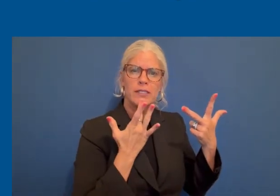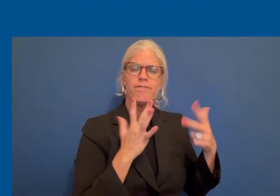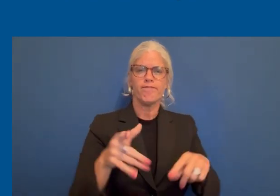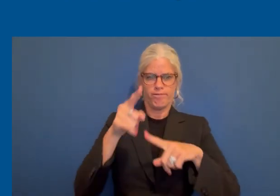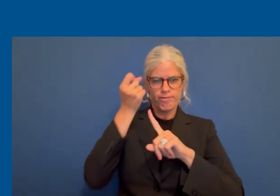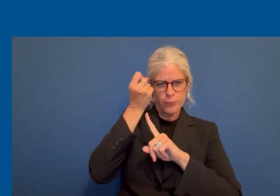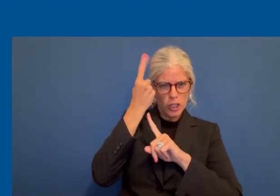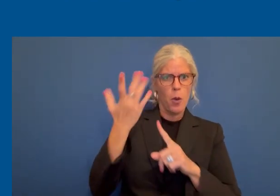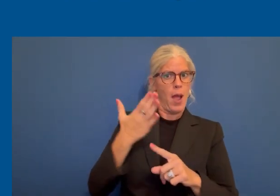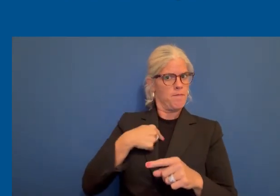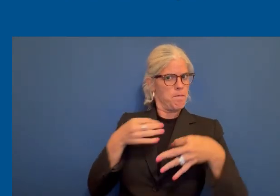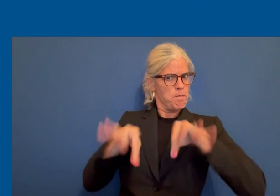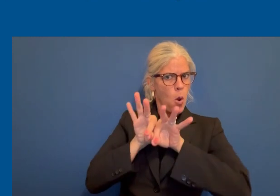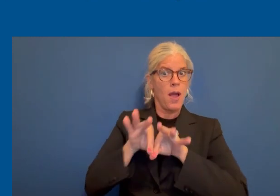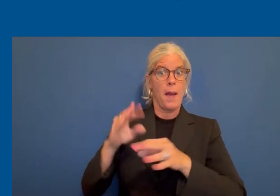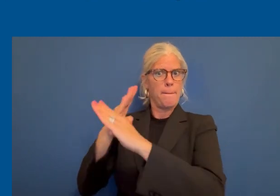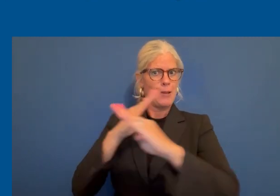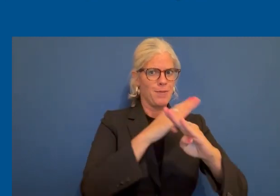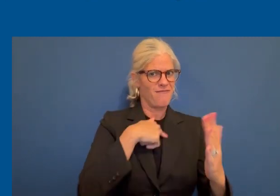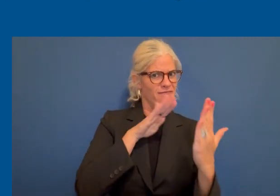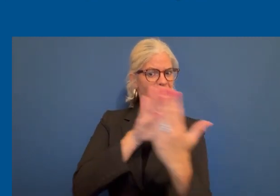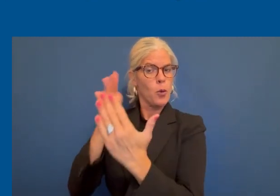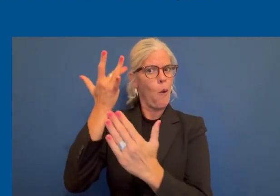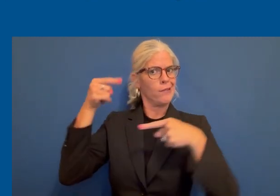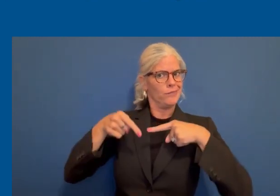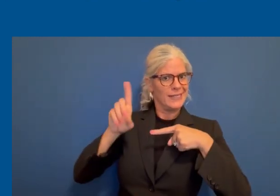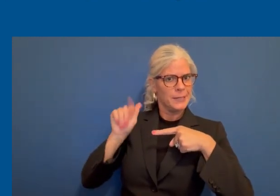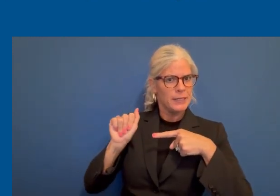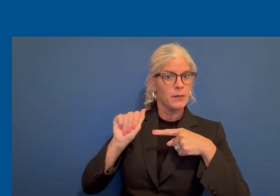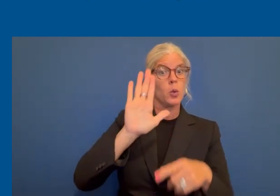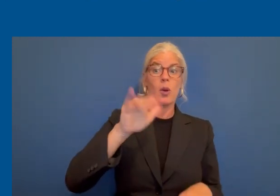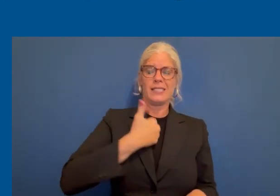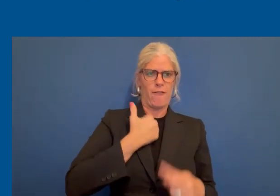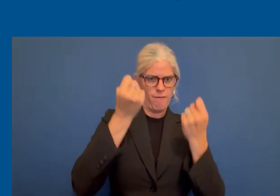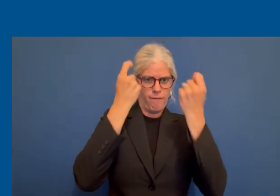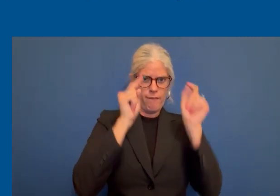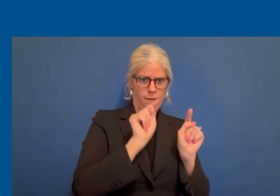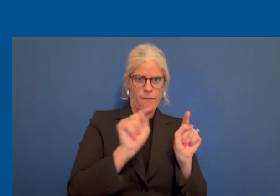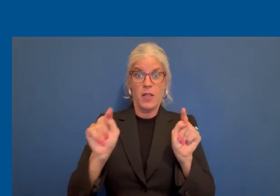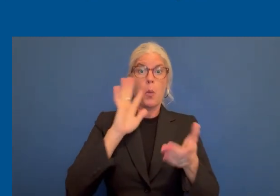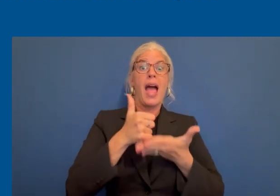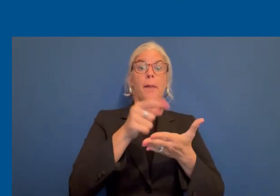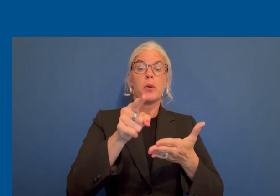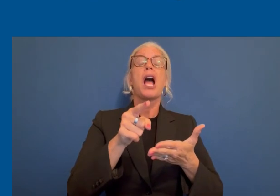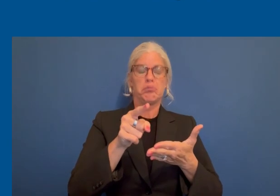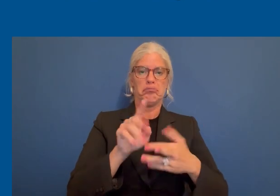Understand what is important to you and what barriers you face do to your disability. Your self-awareness will help you communicate